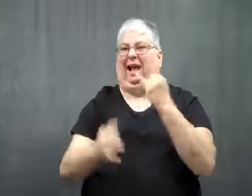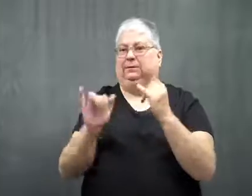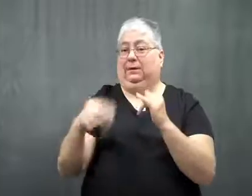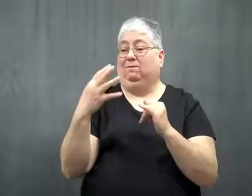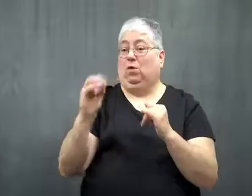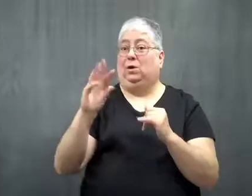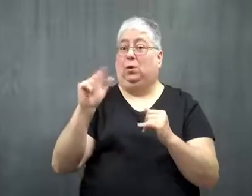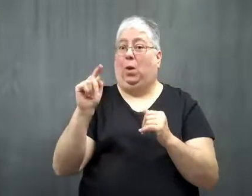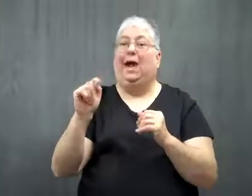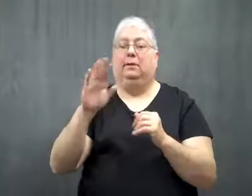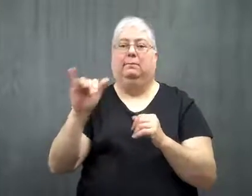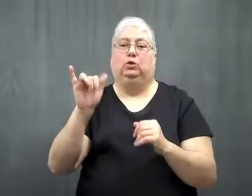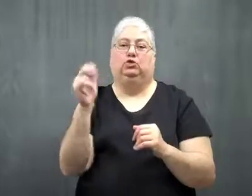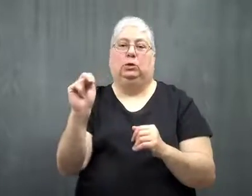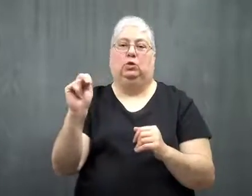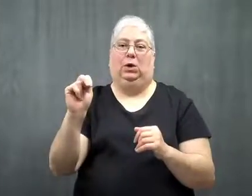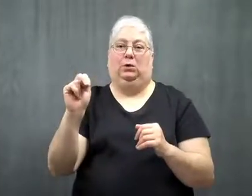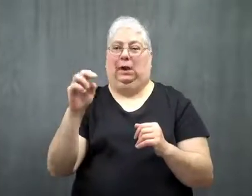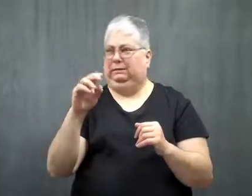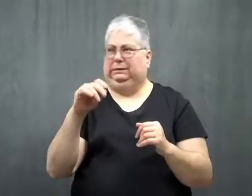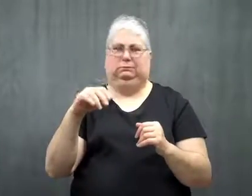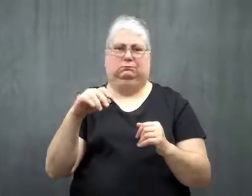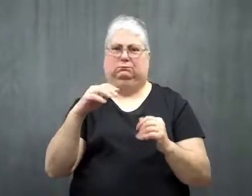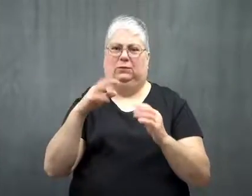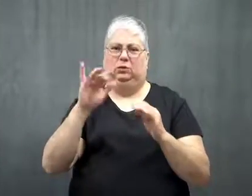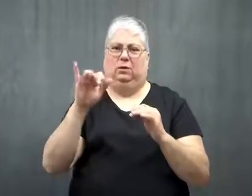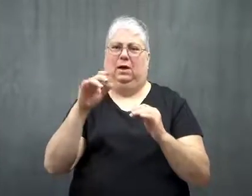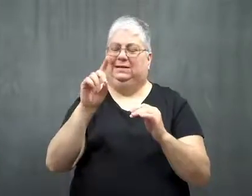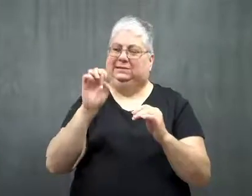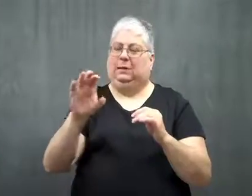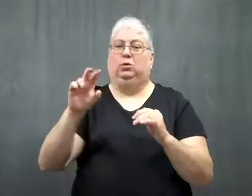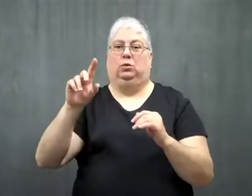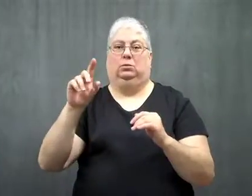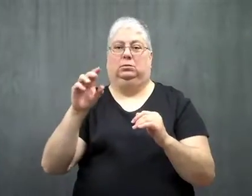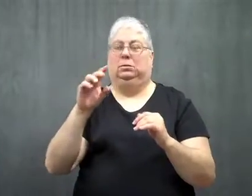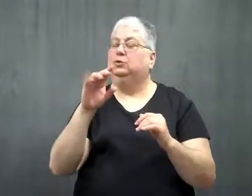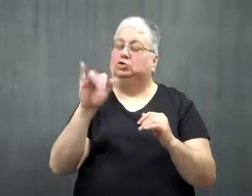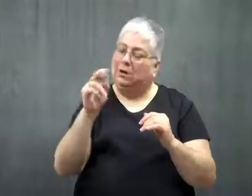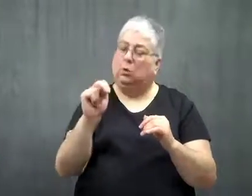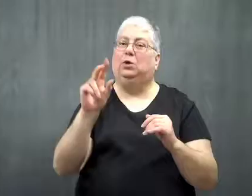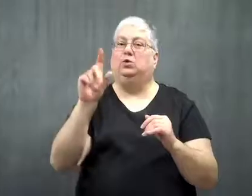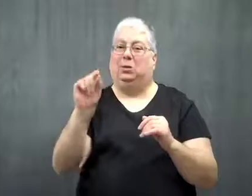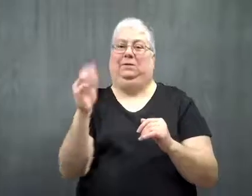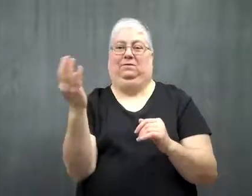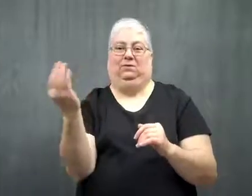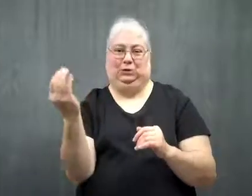The 40 watt bulbs are last, and must be converted by January, December, no January 2014.